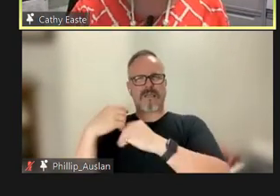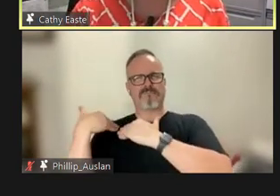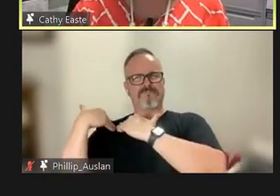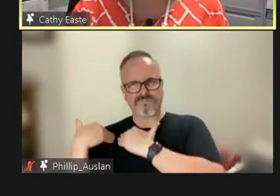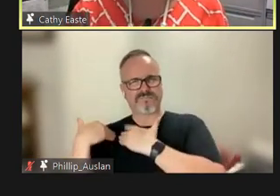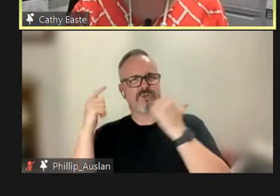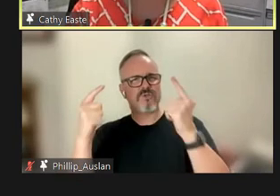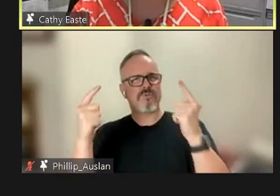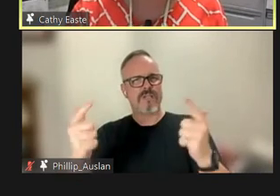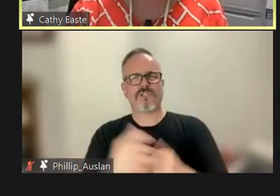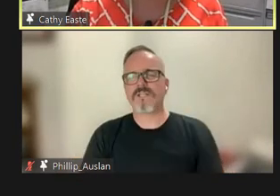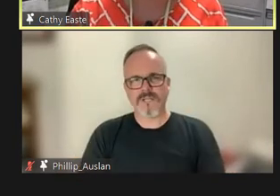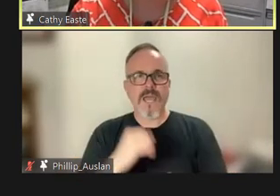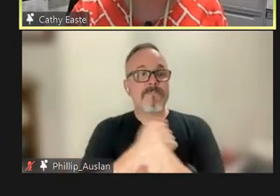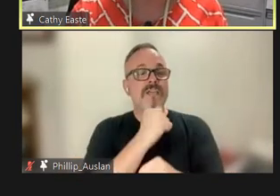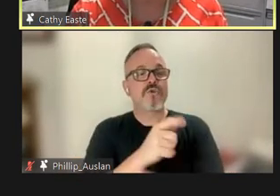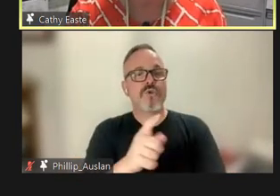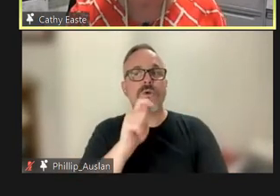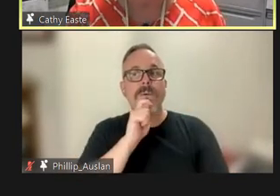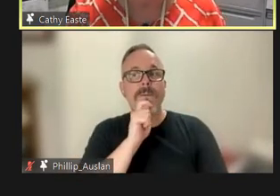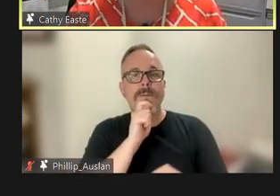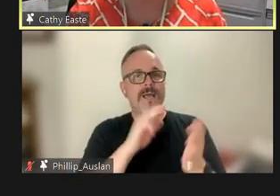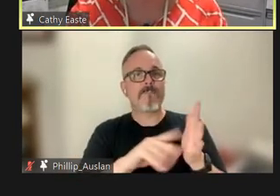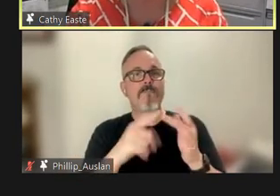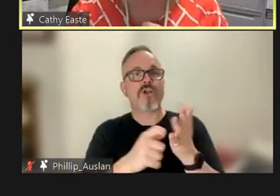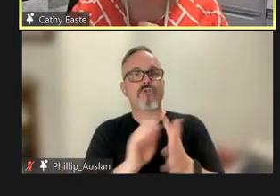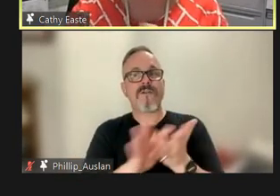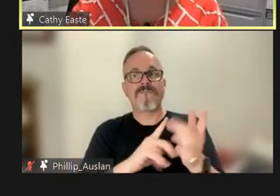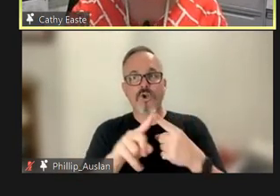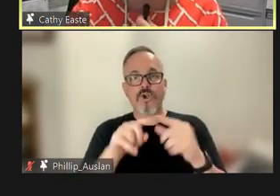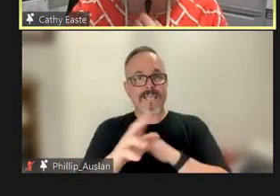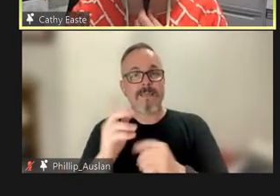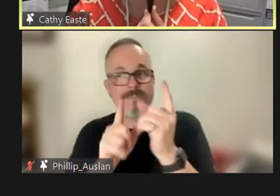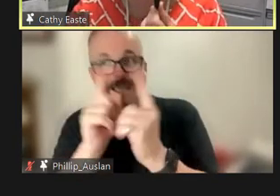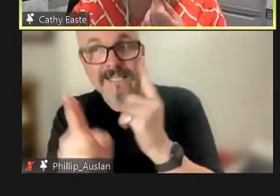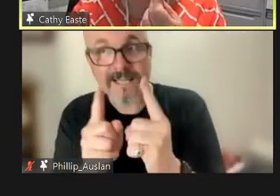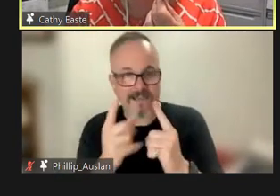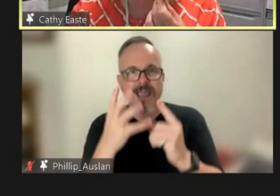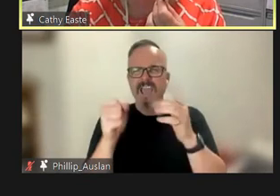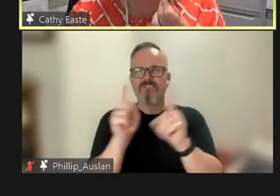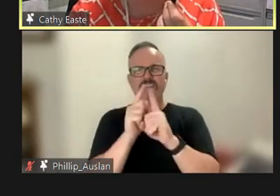microphones in meetings. Have an additional microphone even if it's a cheaper little clip-on